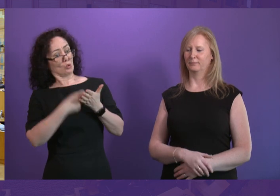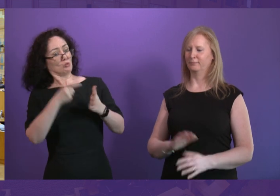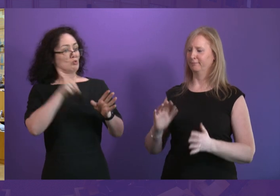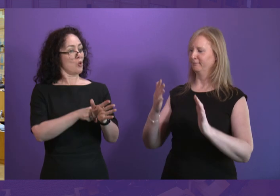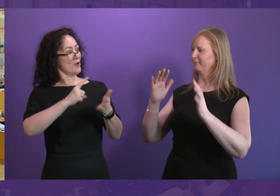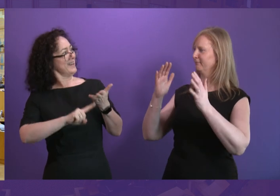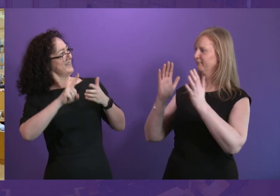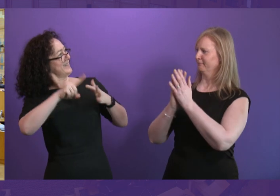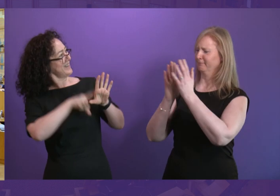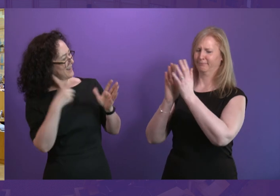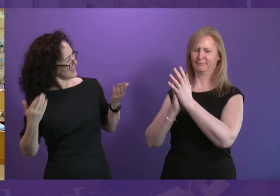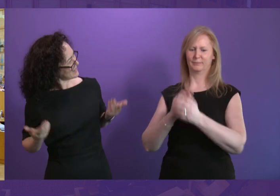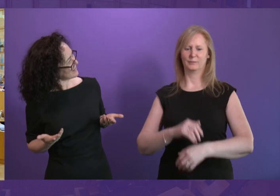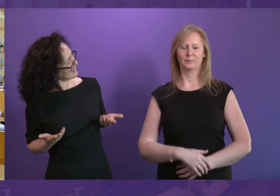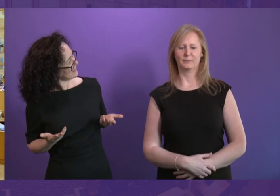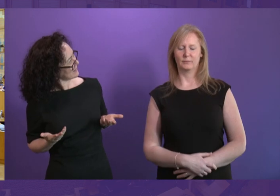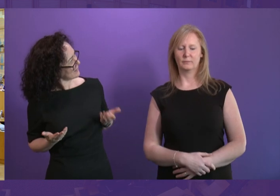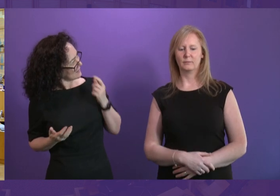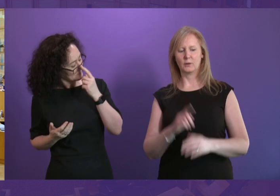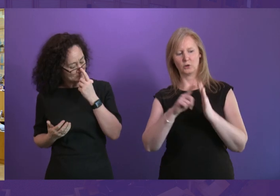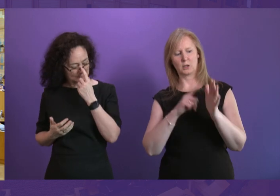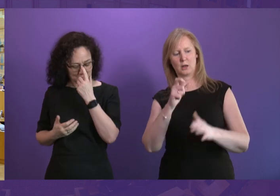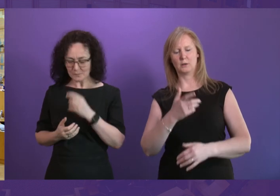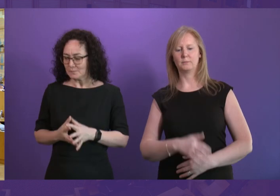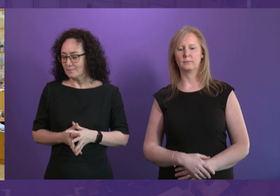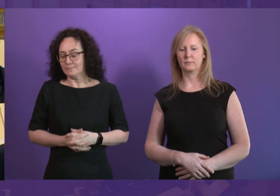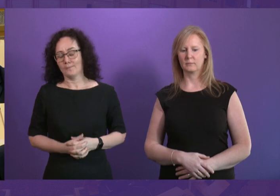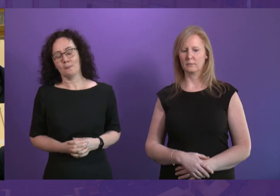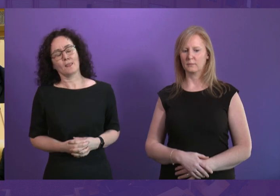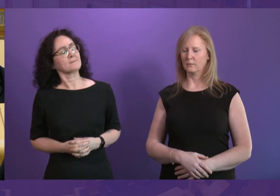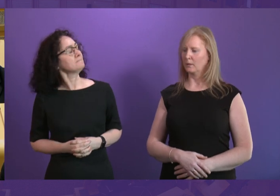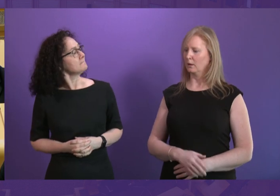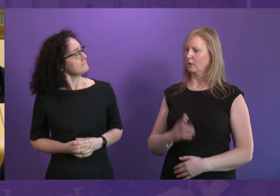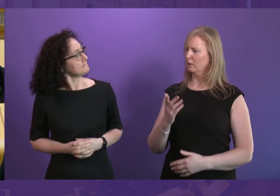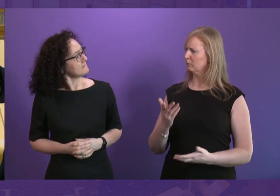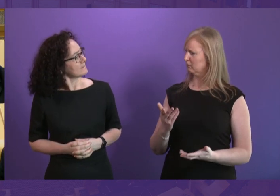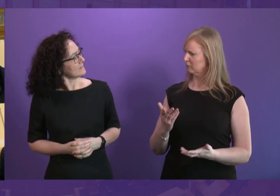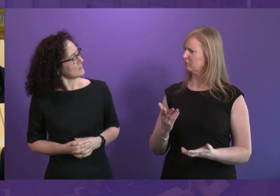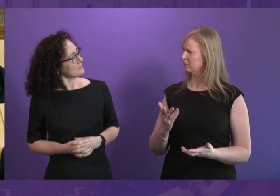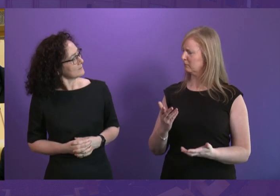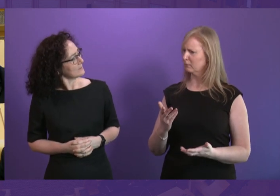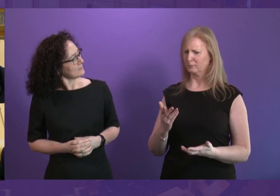Jackson Carlaw: Bluntly, it sounds as though the First Minister